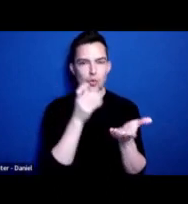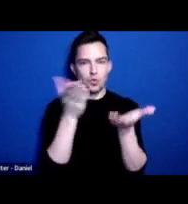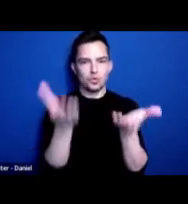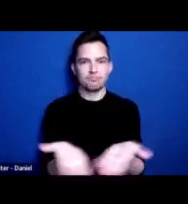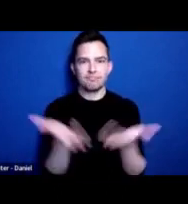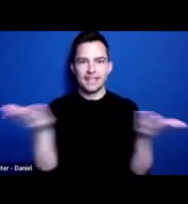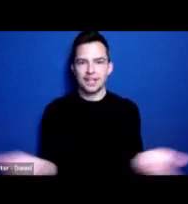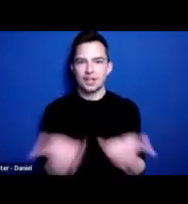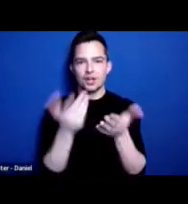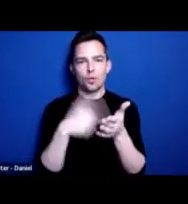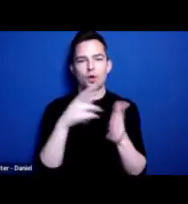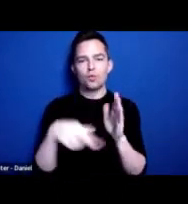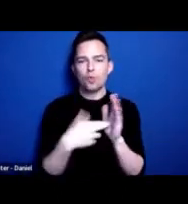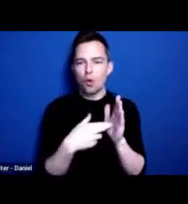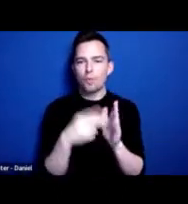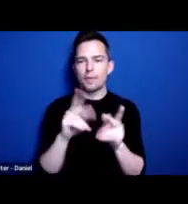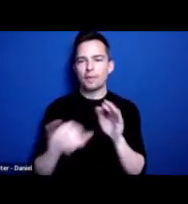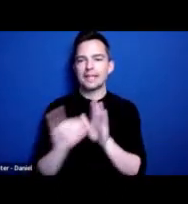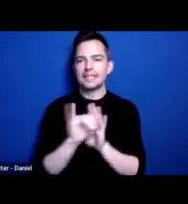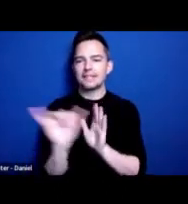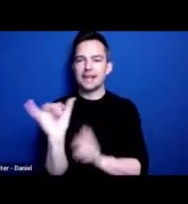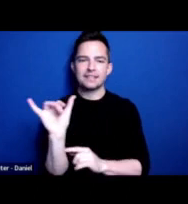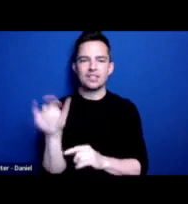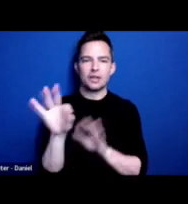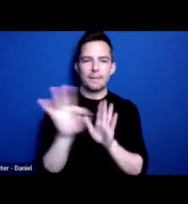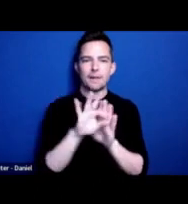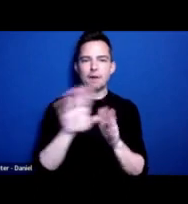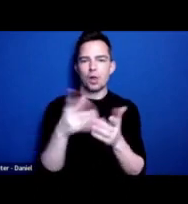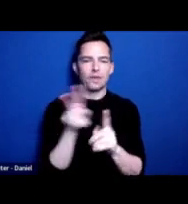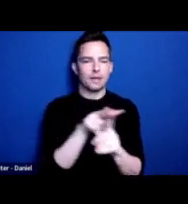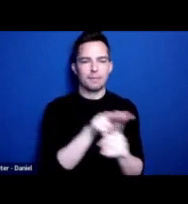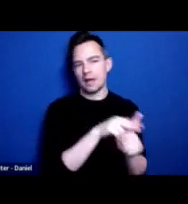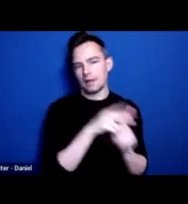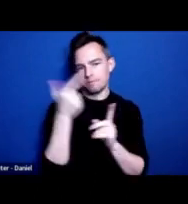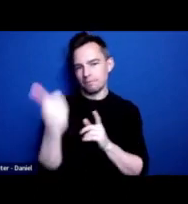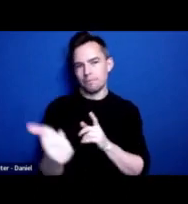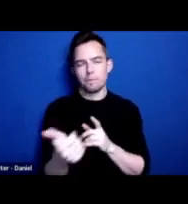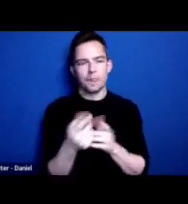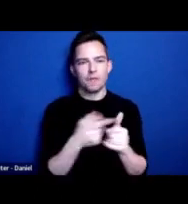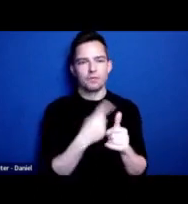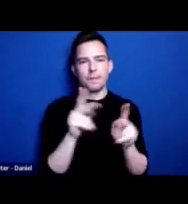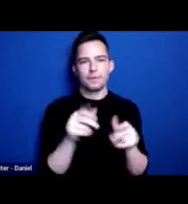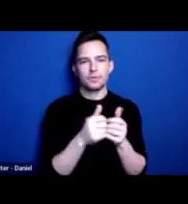in what roles people identify and you can select all that apply. The first one has been a person with a TBI or other